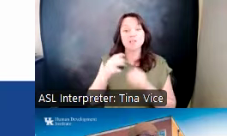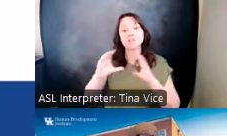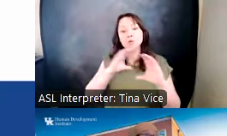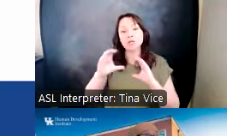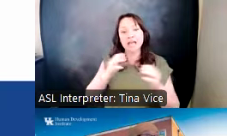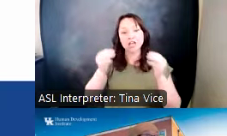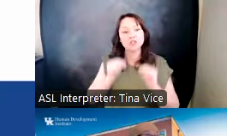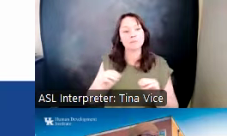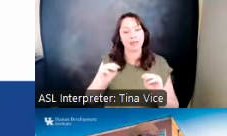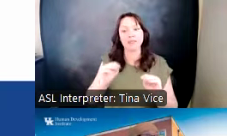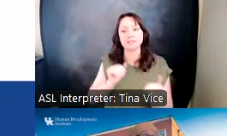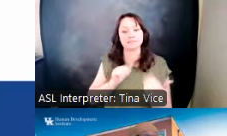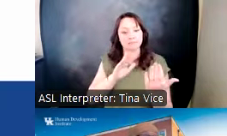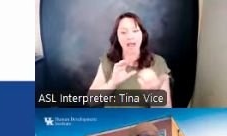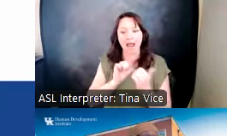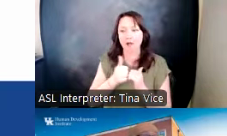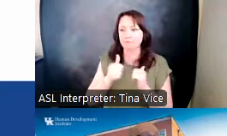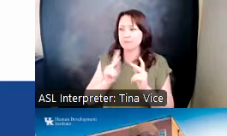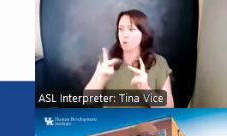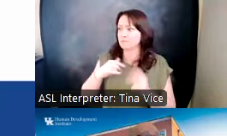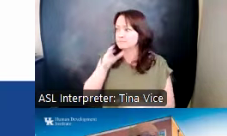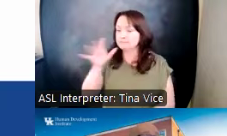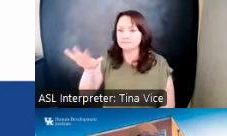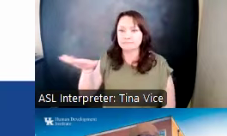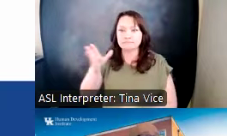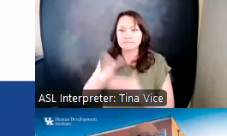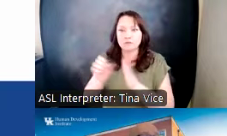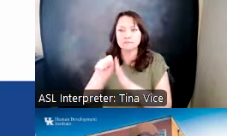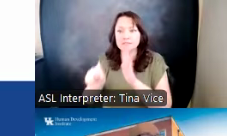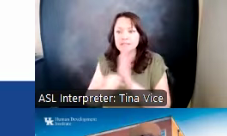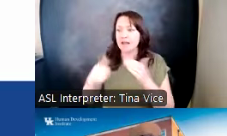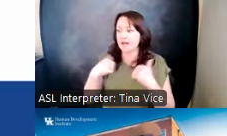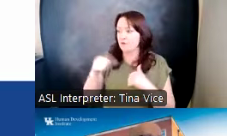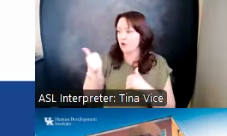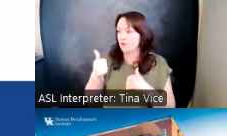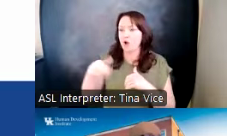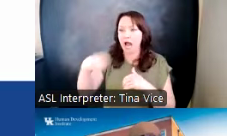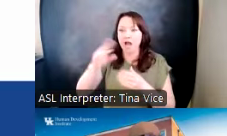that we mentioned the people in more rural areas of the state have higher rates of disability. Uh we are currently in a more rural area of the state and